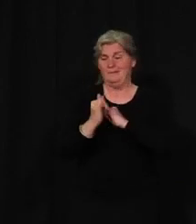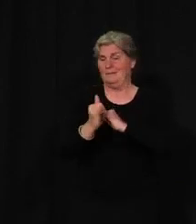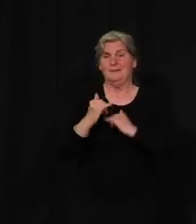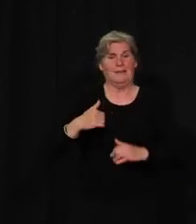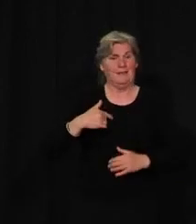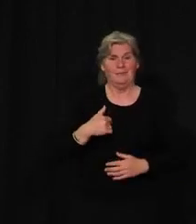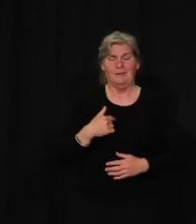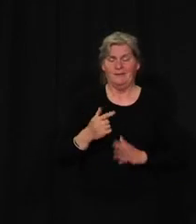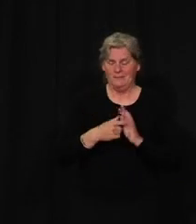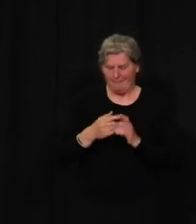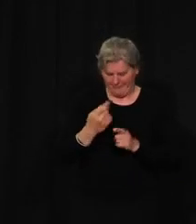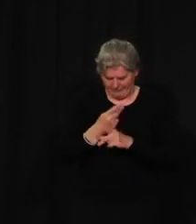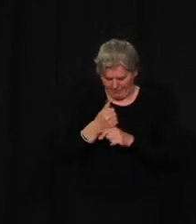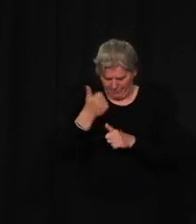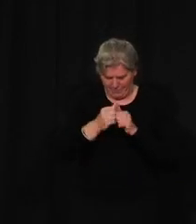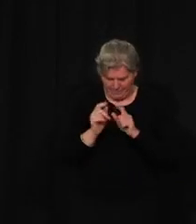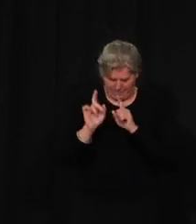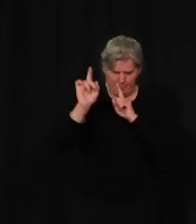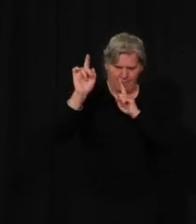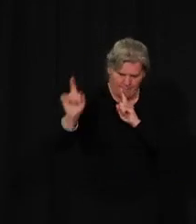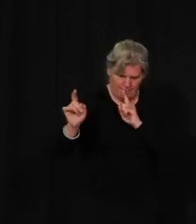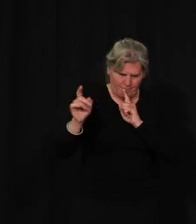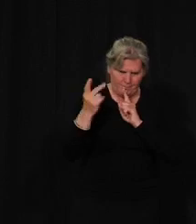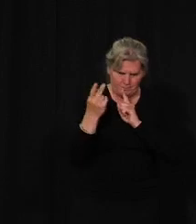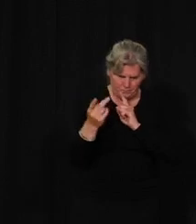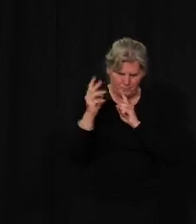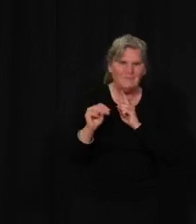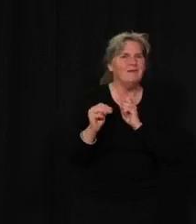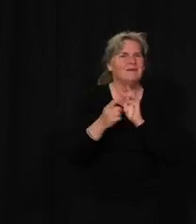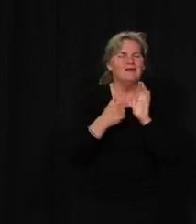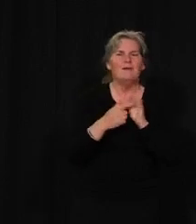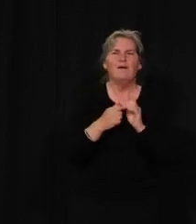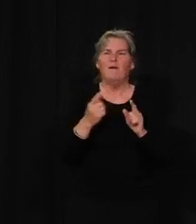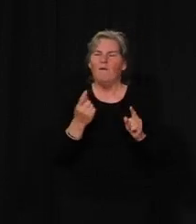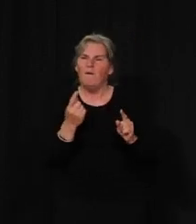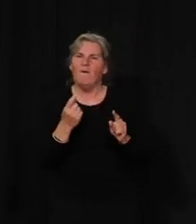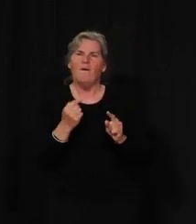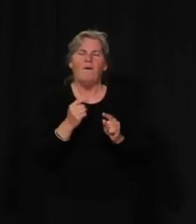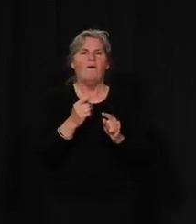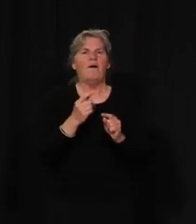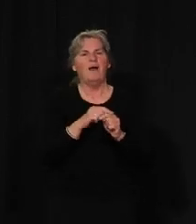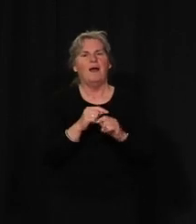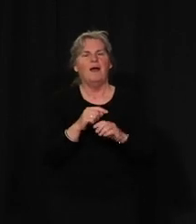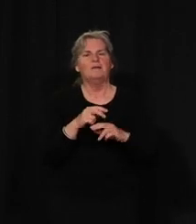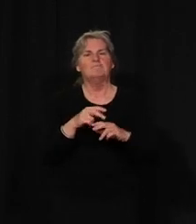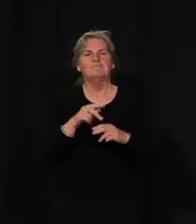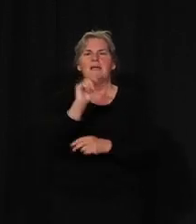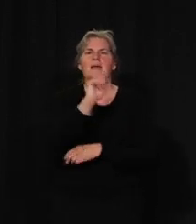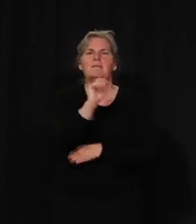to keep the two metre distance than anyone else, or to linger long enough in the bathroom to wash my hands in detail and ovea